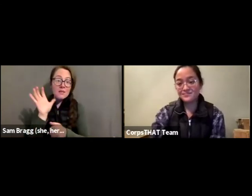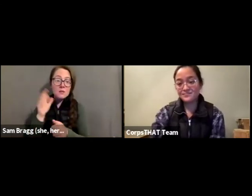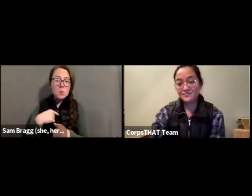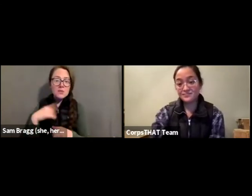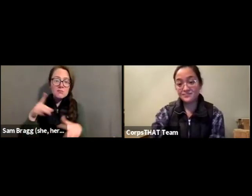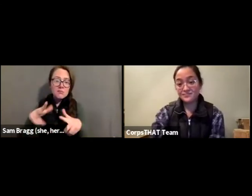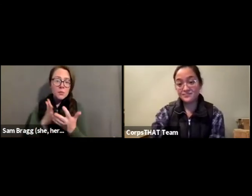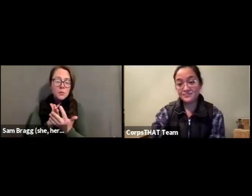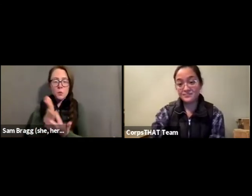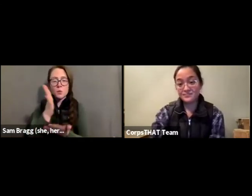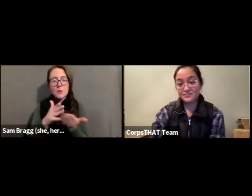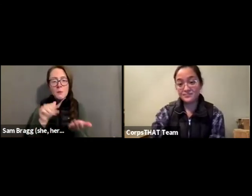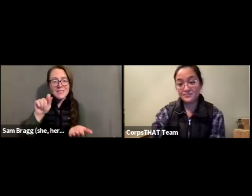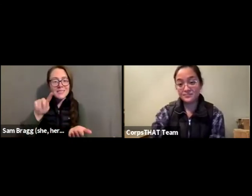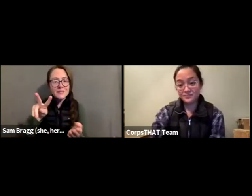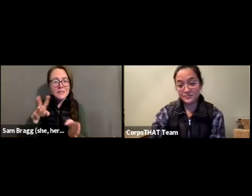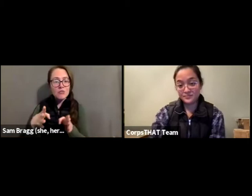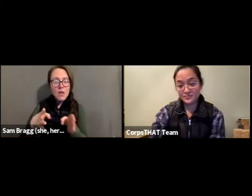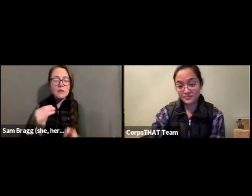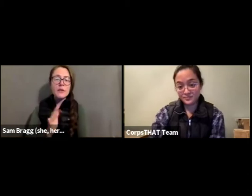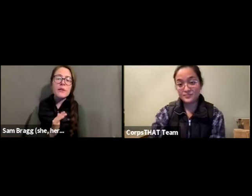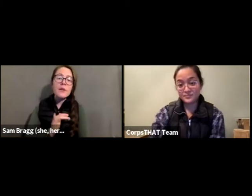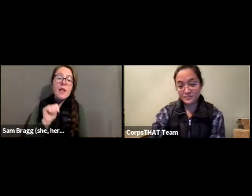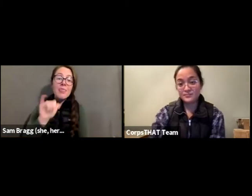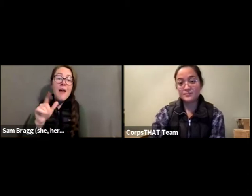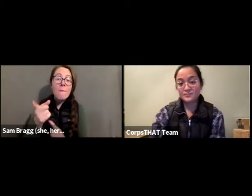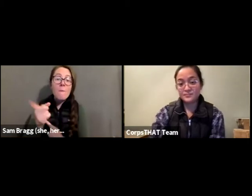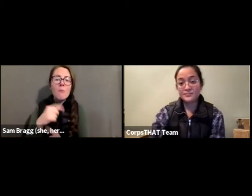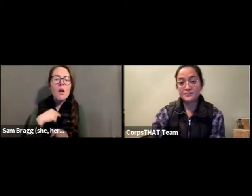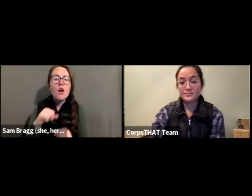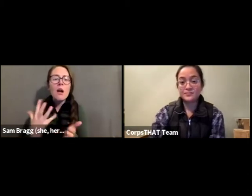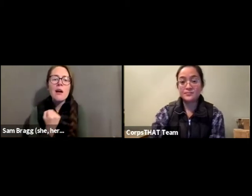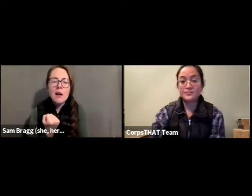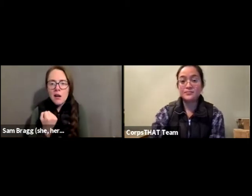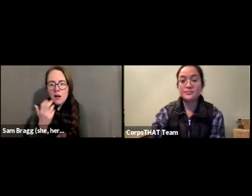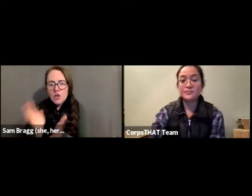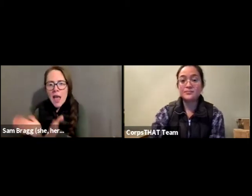flat but in Alaska i would say there was a lot of trekking through um maybe like ATV areas and